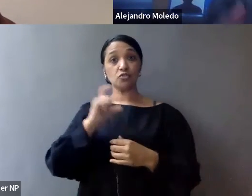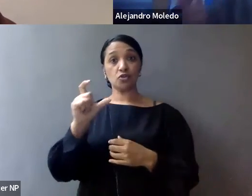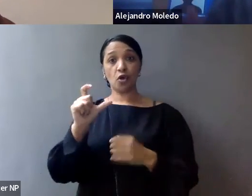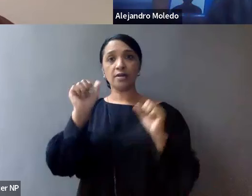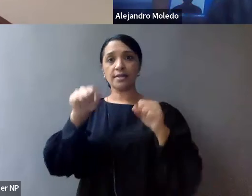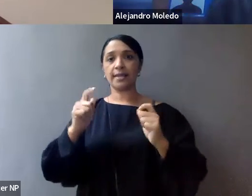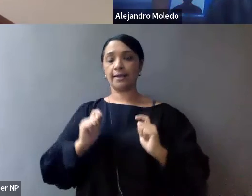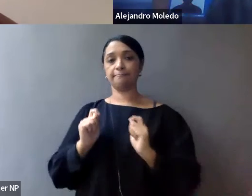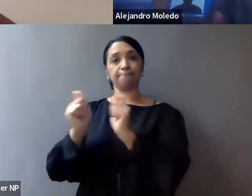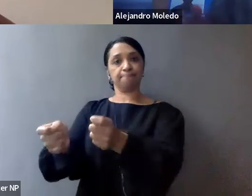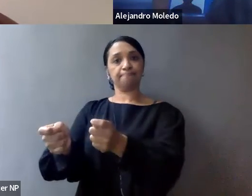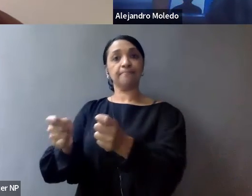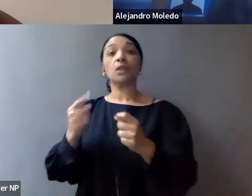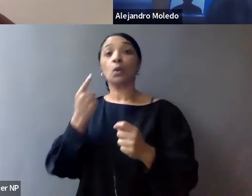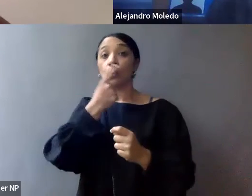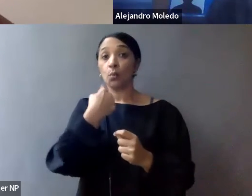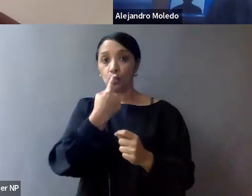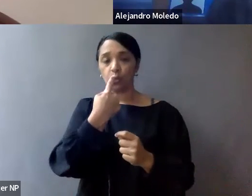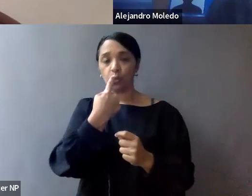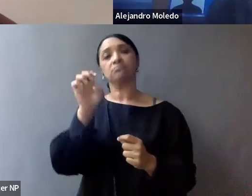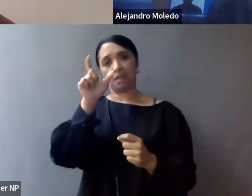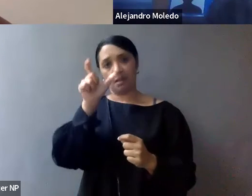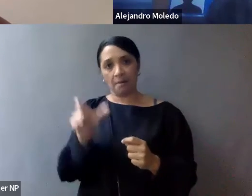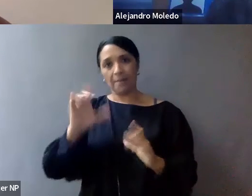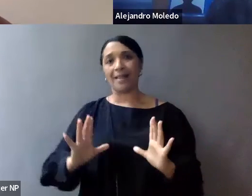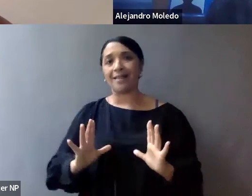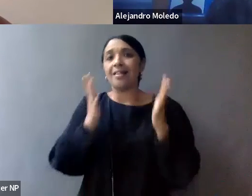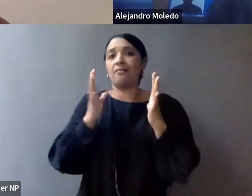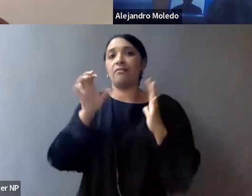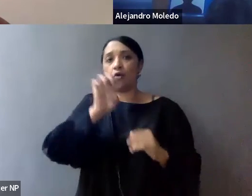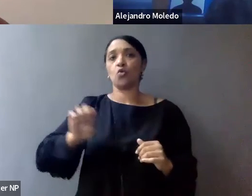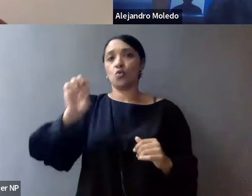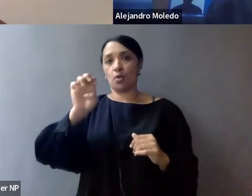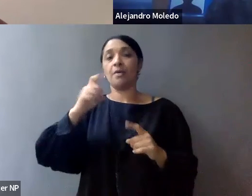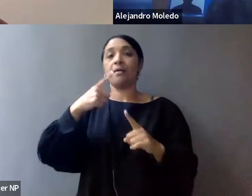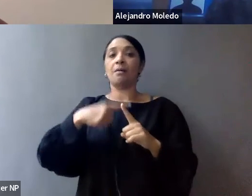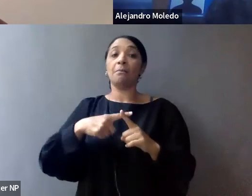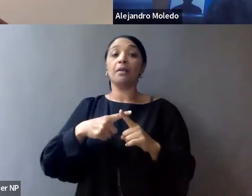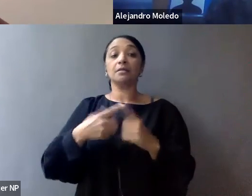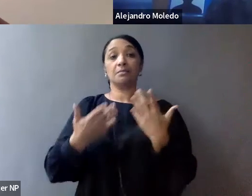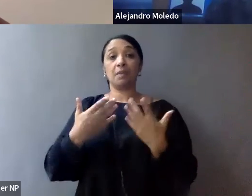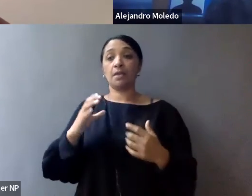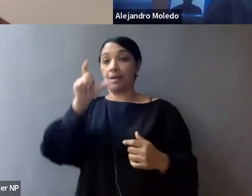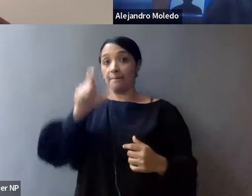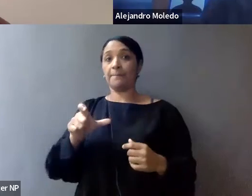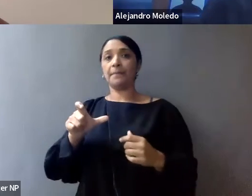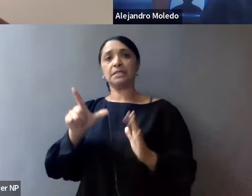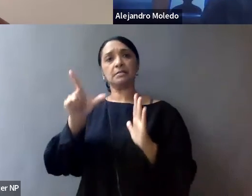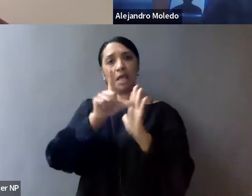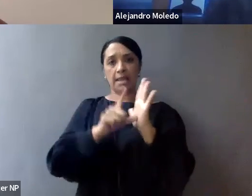or will only be issued to European citizens or third-country legal residents in the EU.